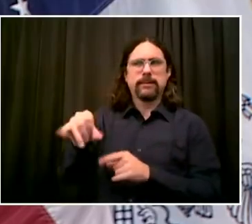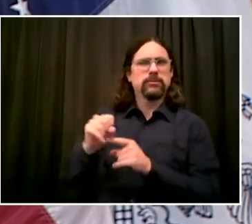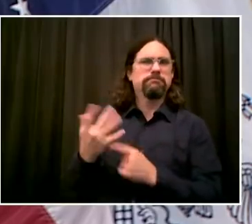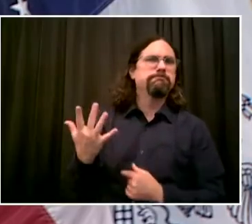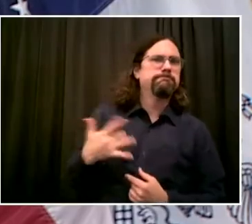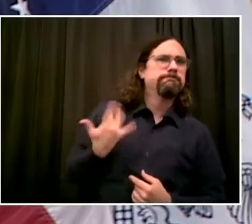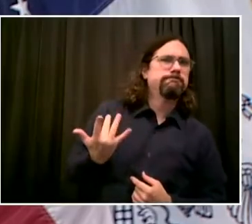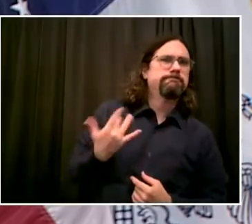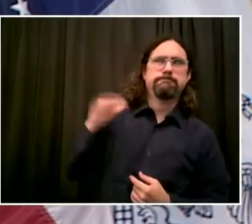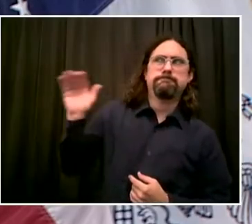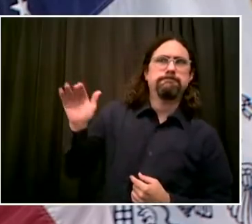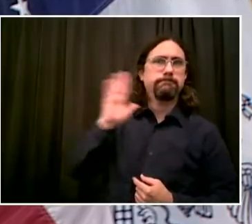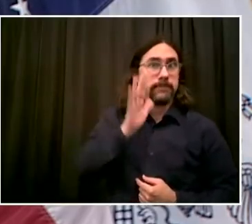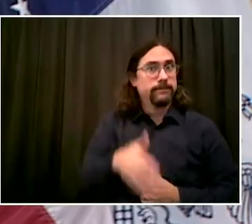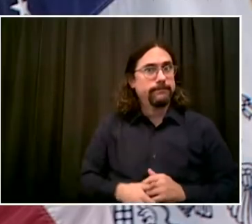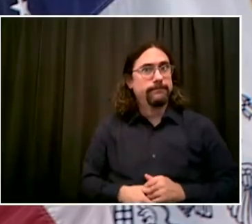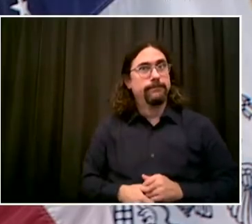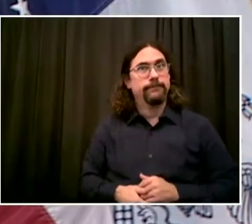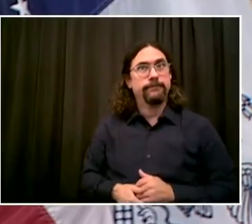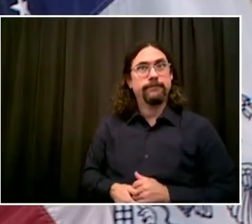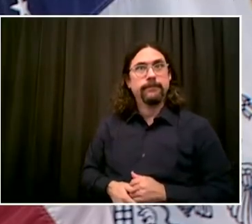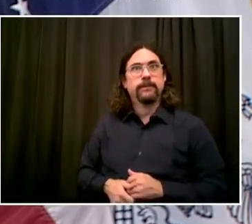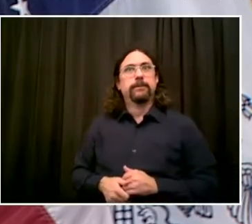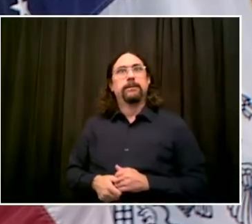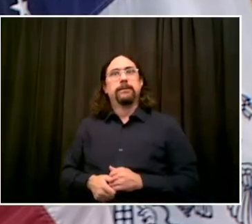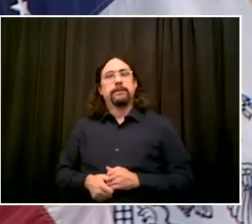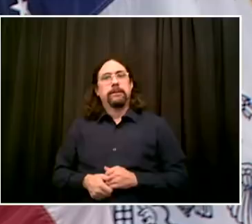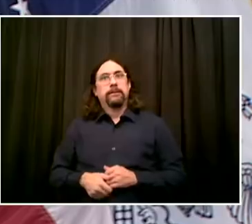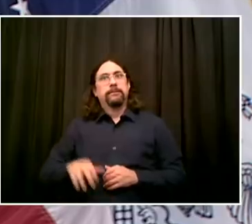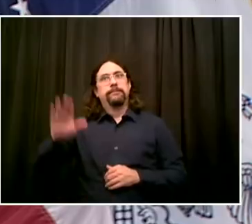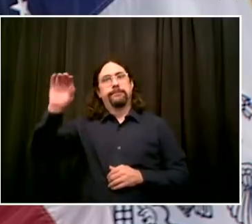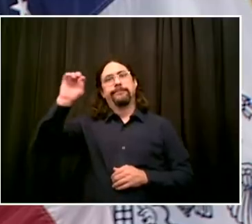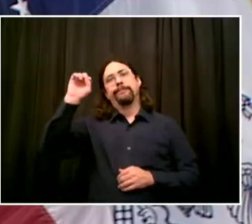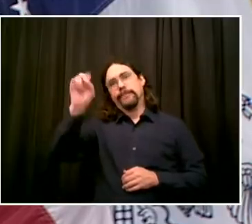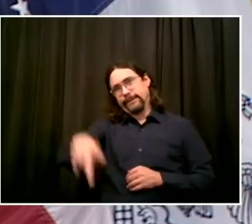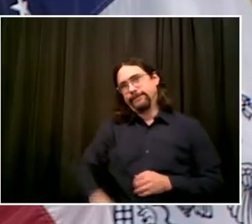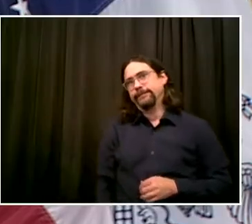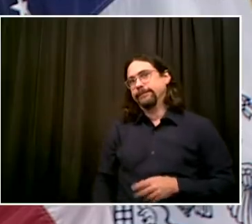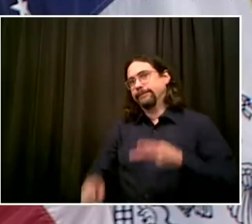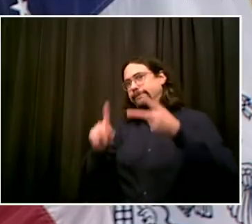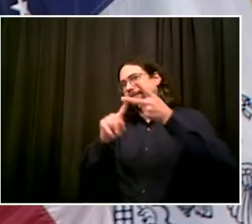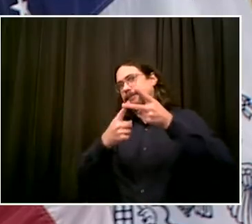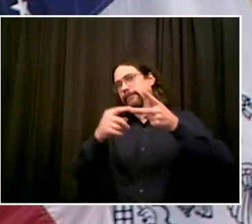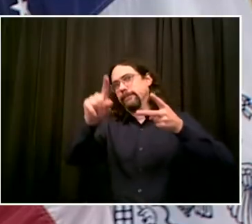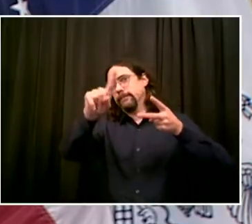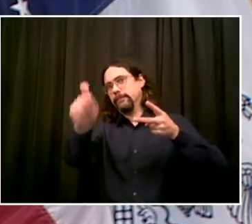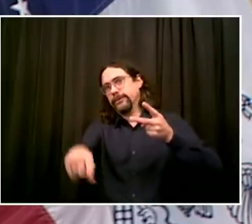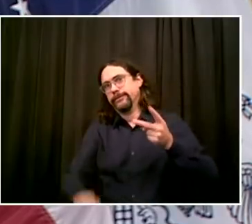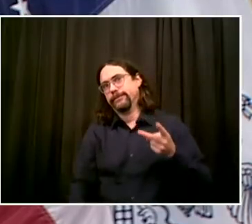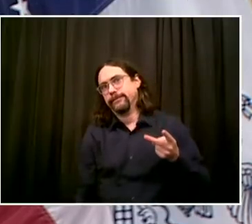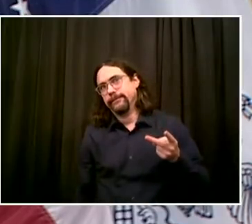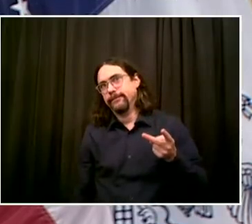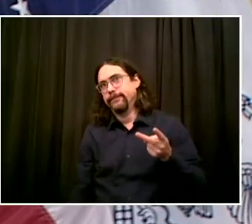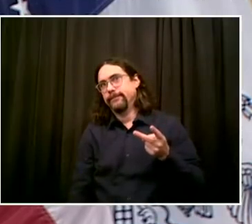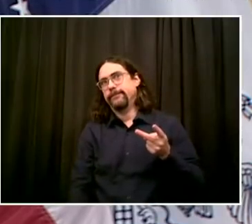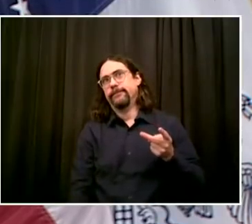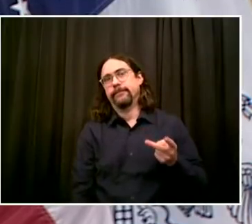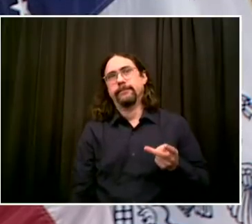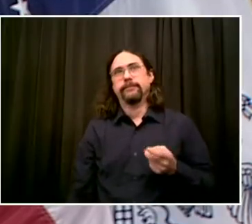AN UPDATE ON WHAT HAS BEEN DETERMINED FROM THE INCIDENT AND WHAT THE STATS OF THE OFFICERS ARE, I DON'T HAVE IN FRONT OF ME NOW. GOAHD.EA